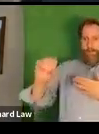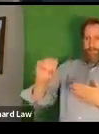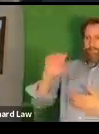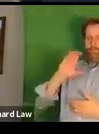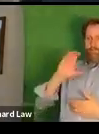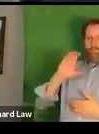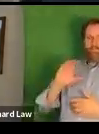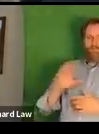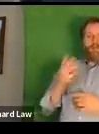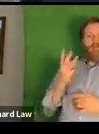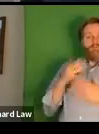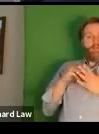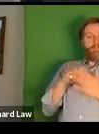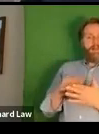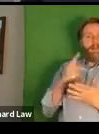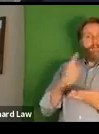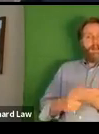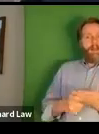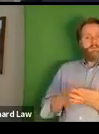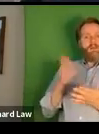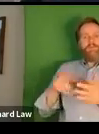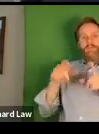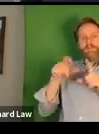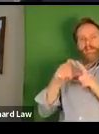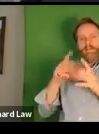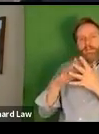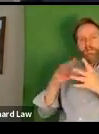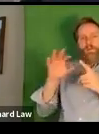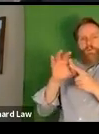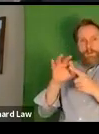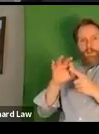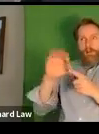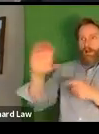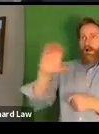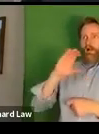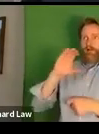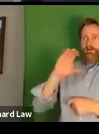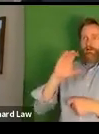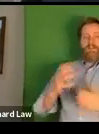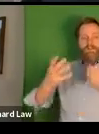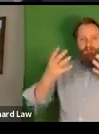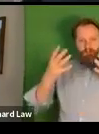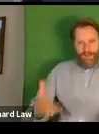so where we're at now is that we have now proceeded with our legal case in the